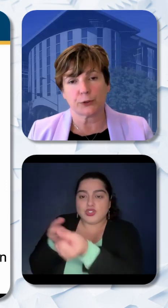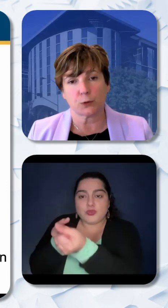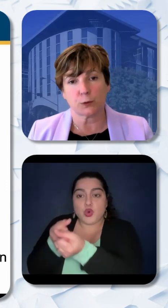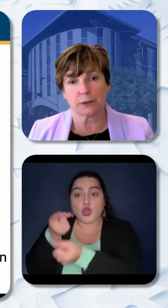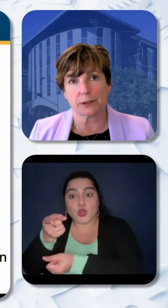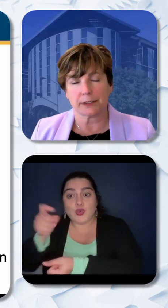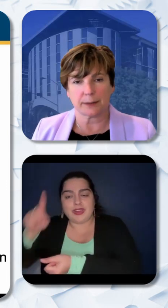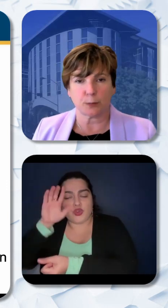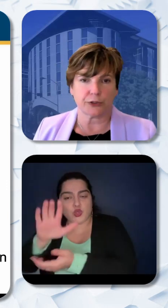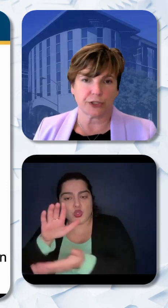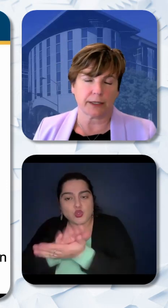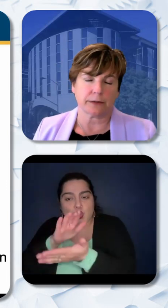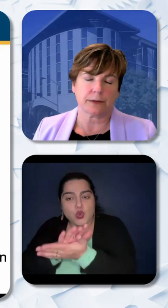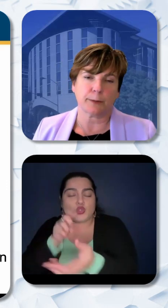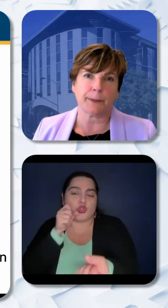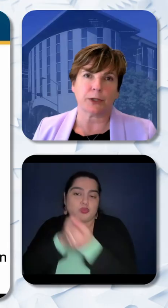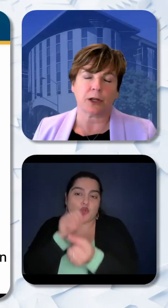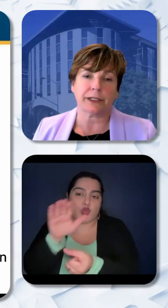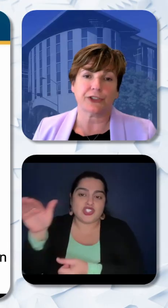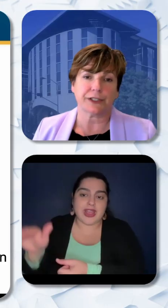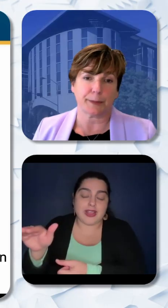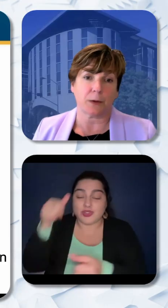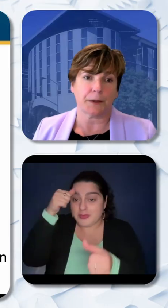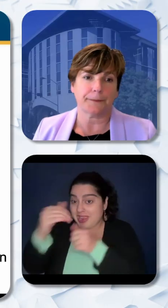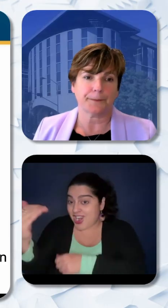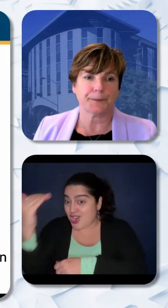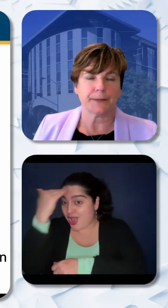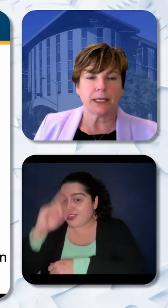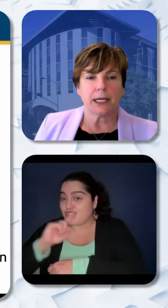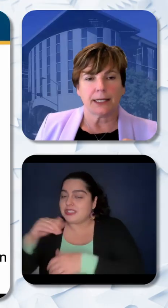your schools to support your child. So remember, knowledge is power.